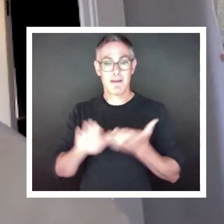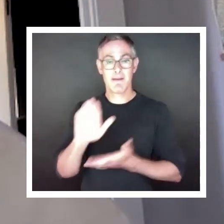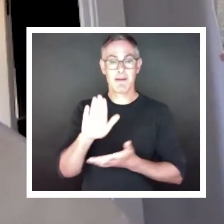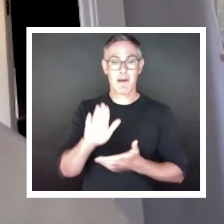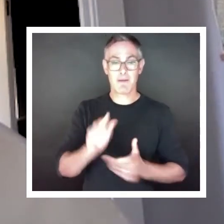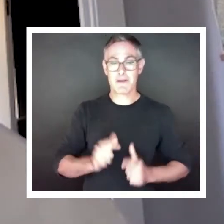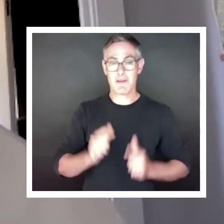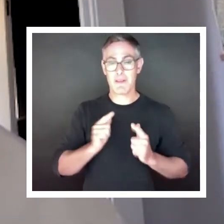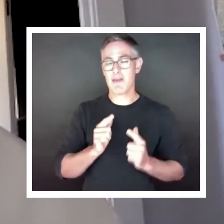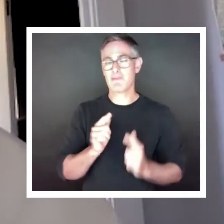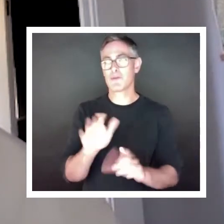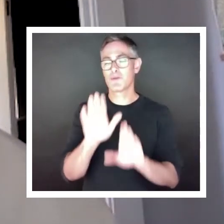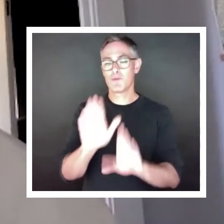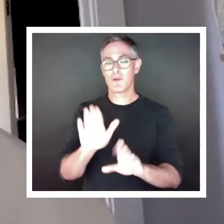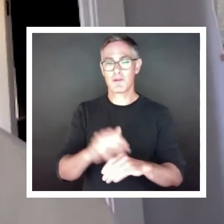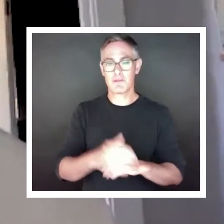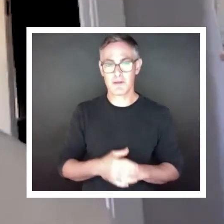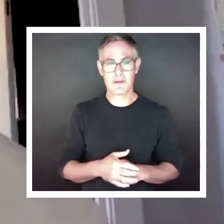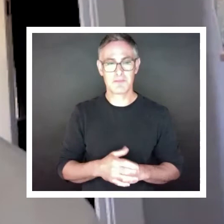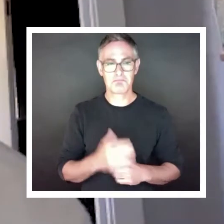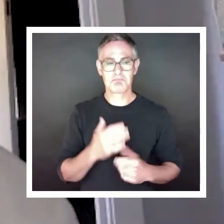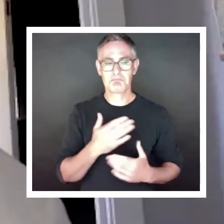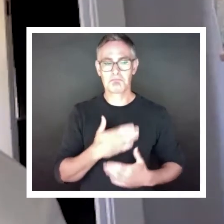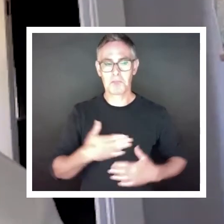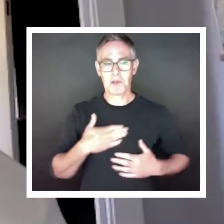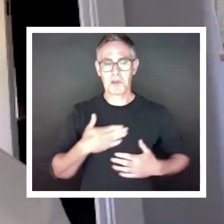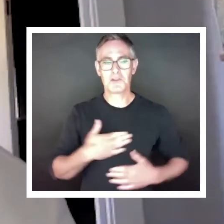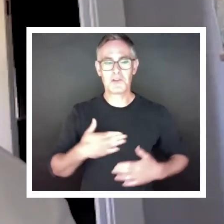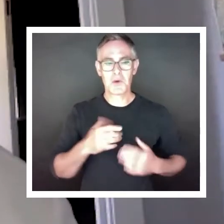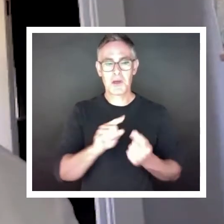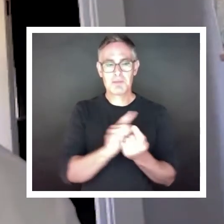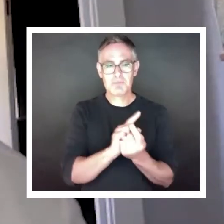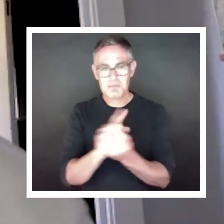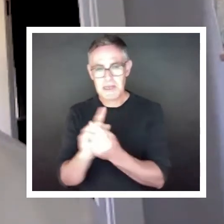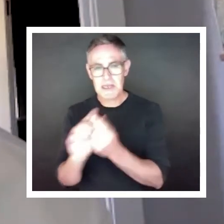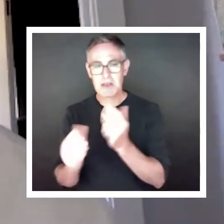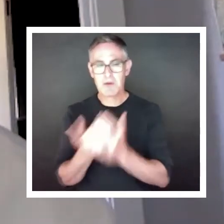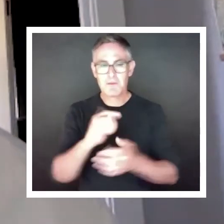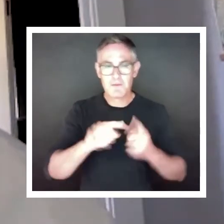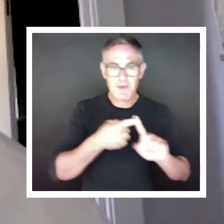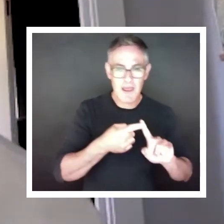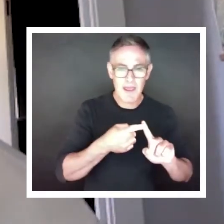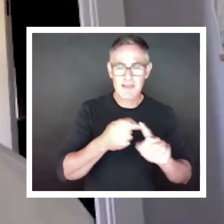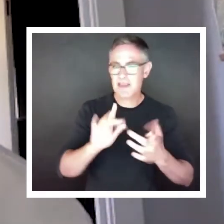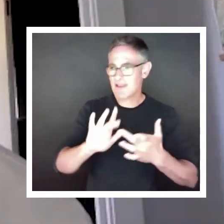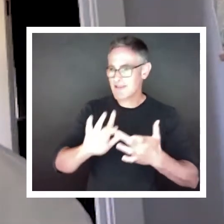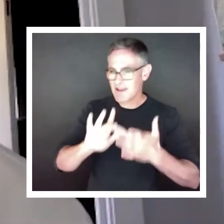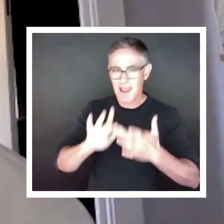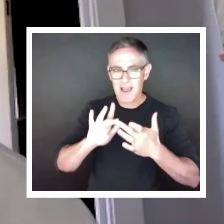I enjoyed many friends and connecting with my friends every time.